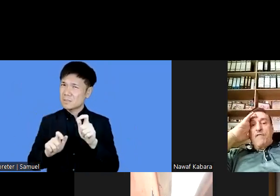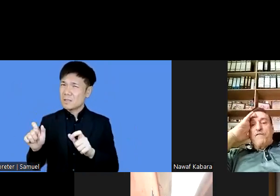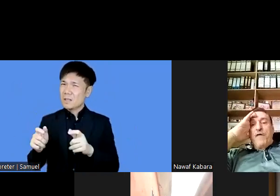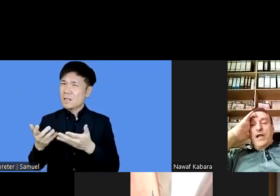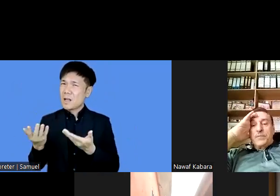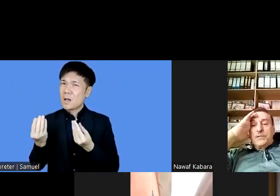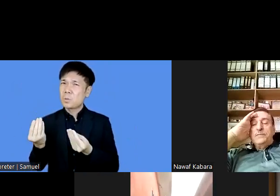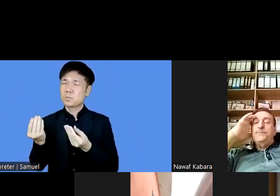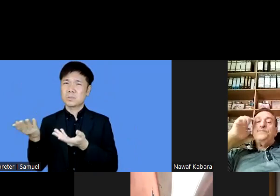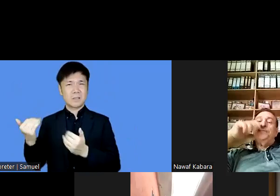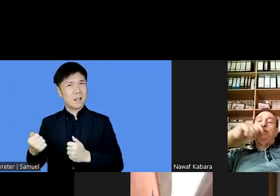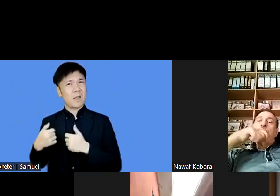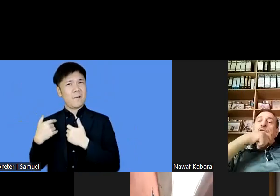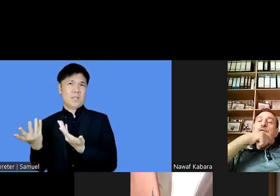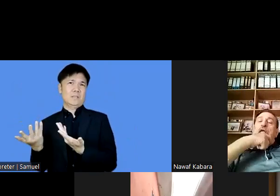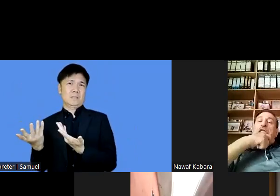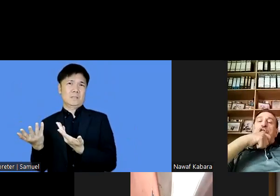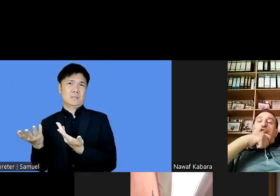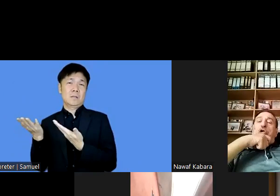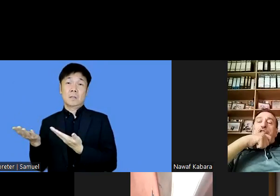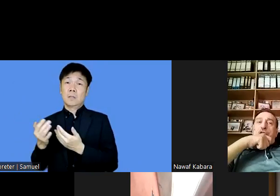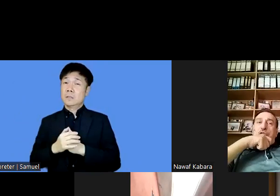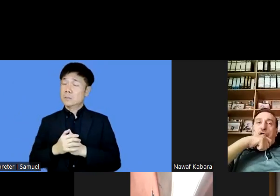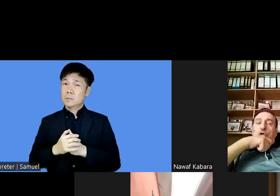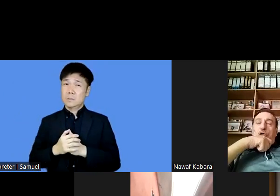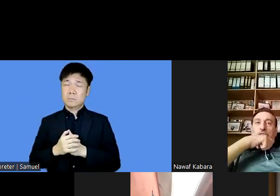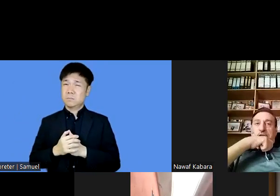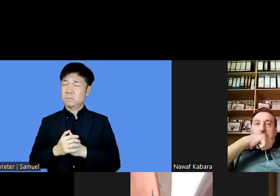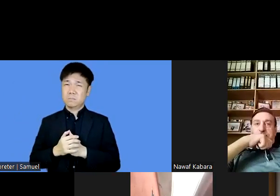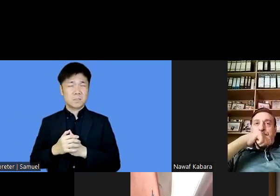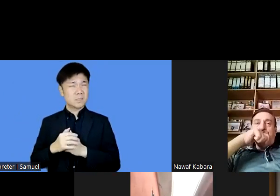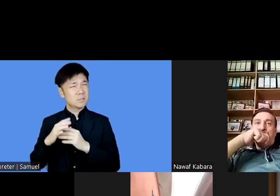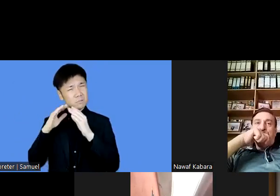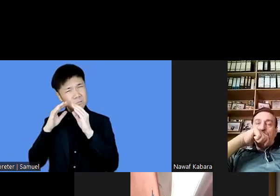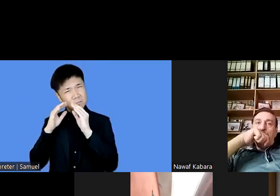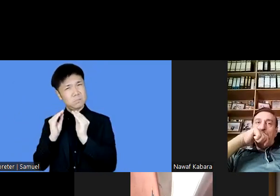vulnerable in situations of conflicts.